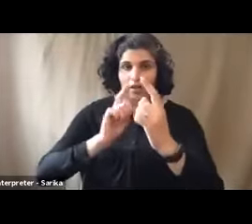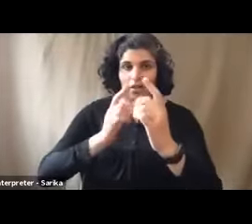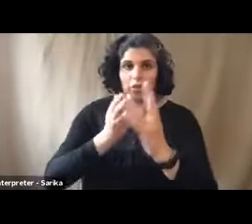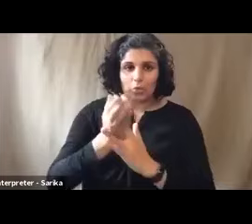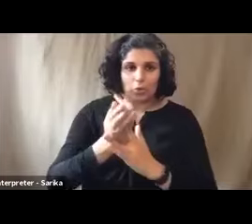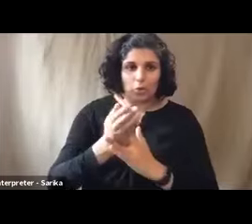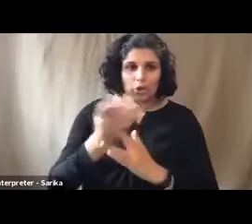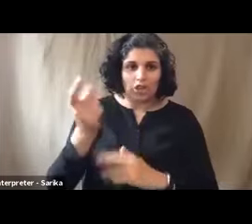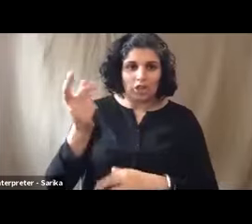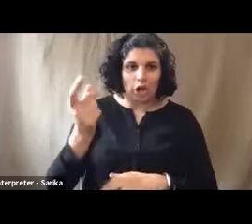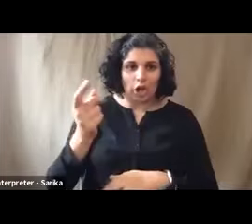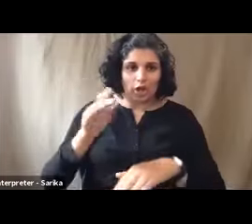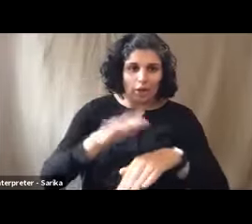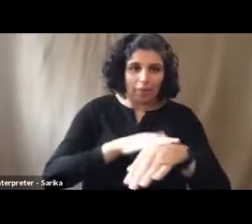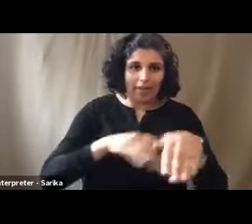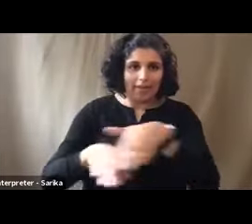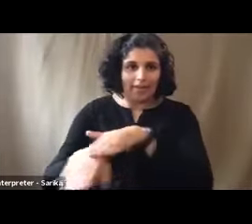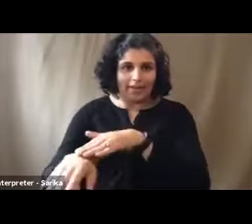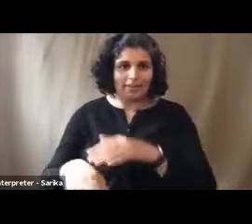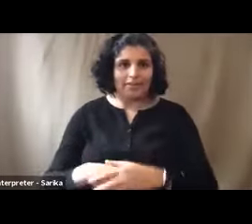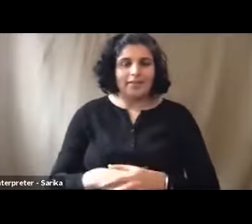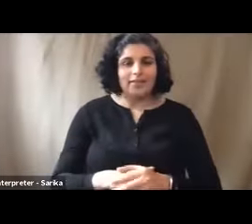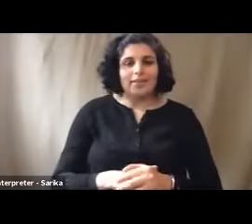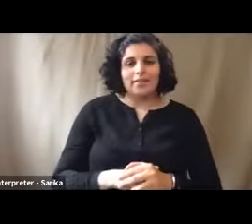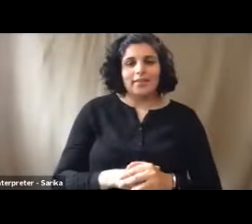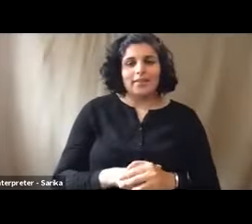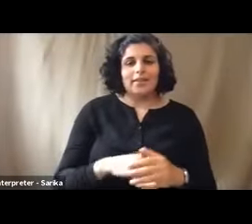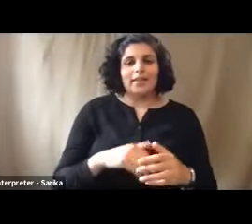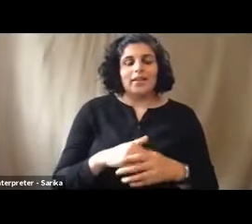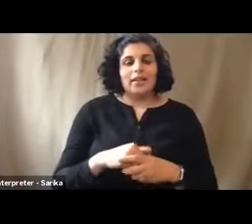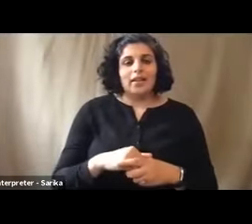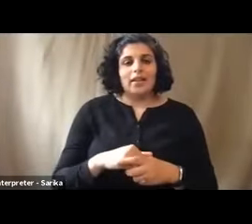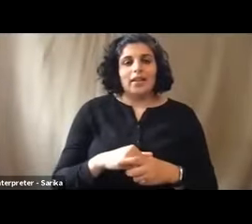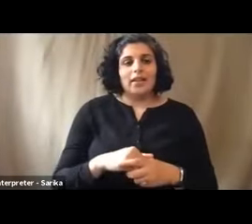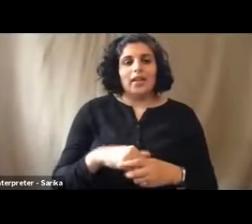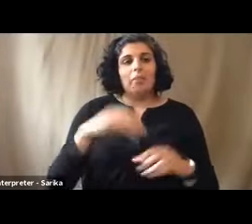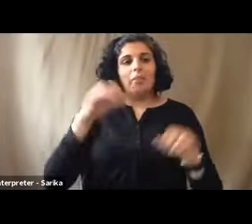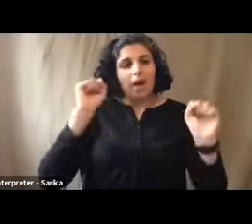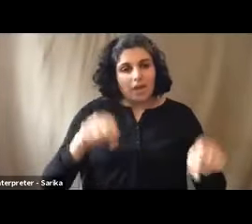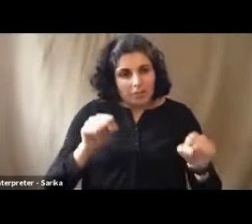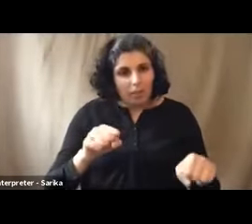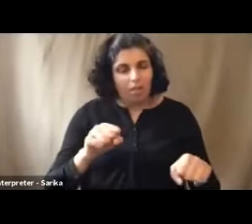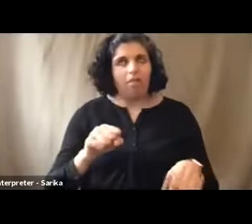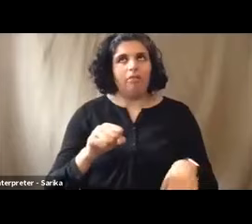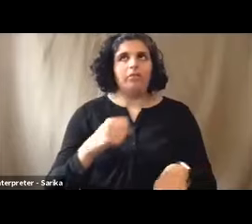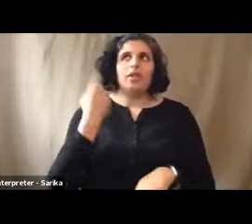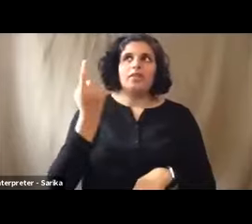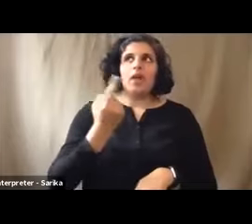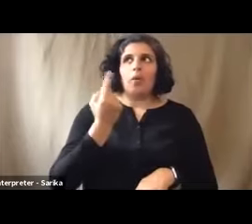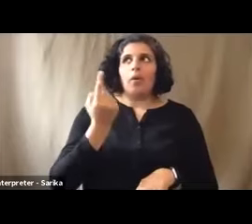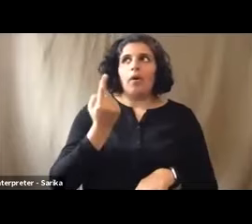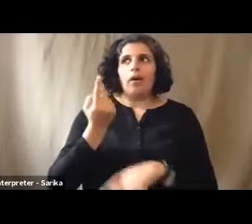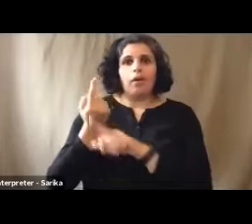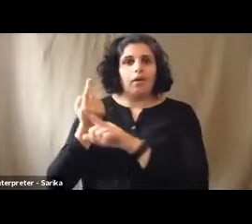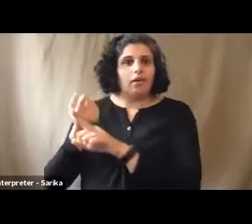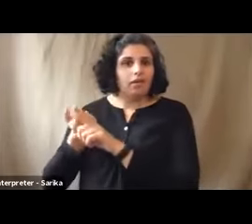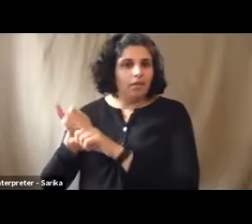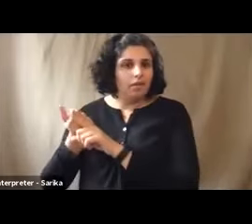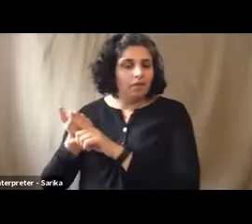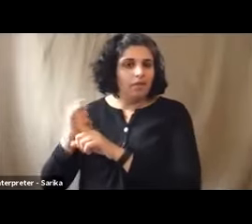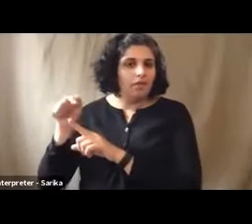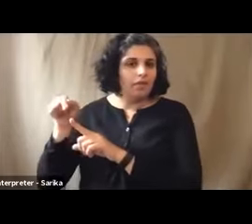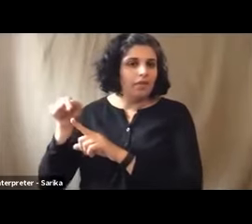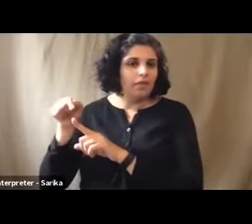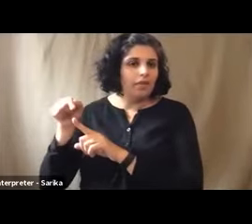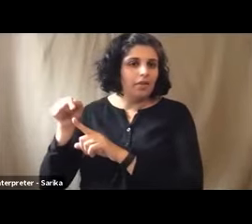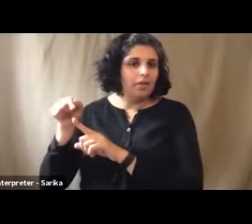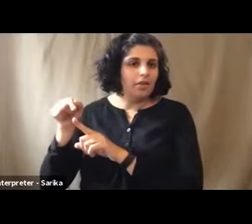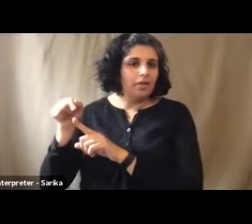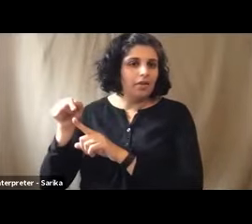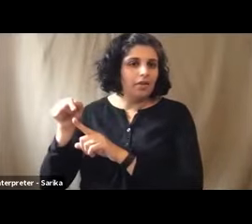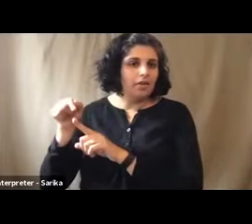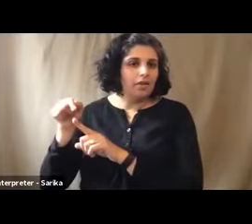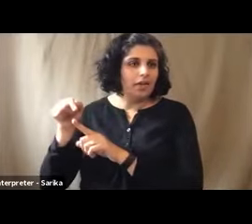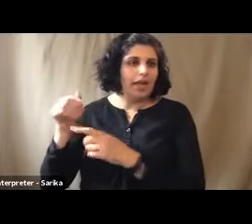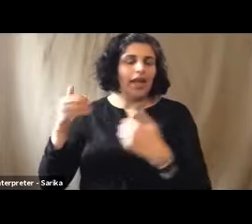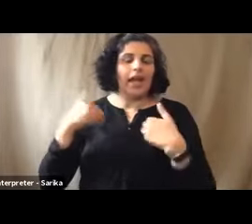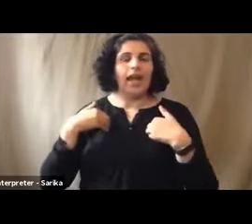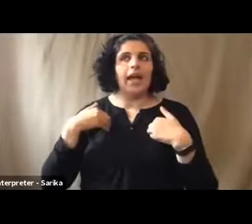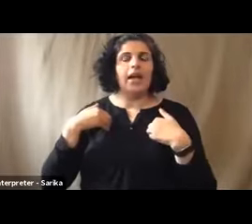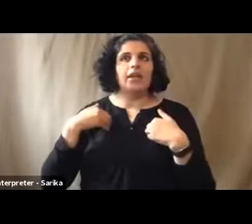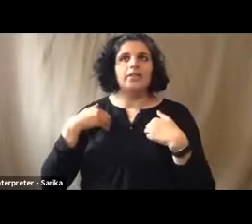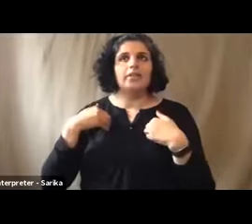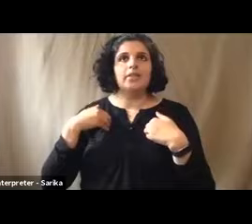Theoretically right, it would happen by someone with bodily droplets on their hands with COVID